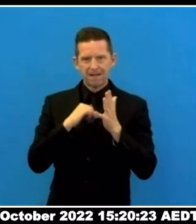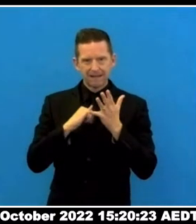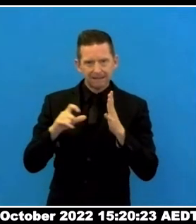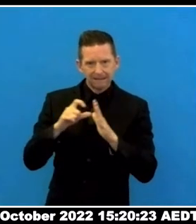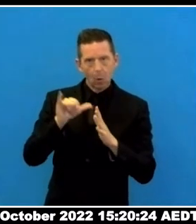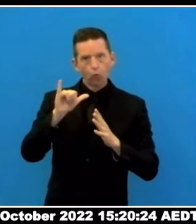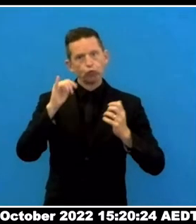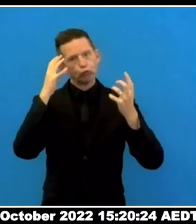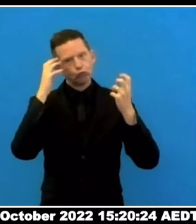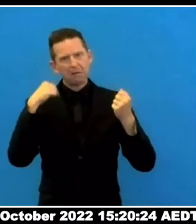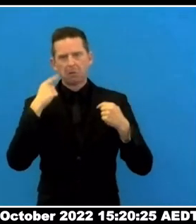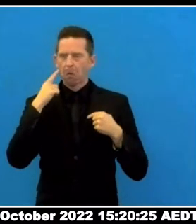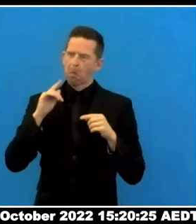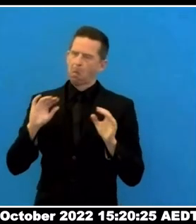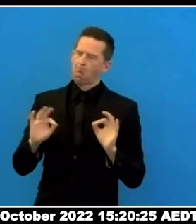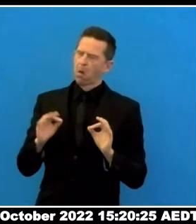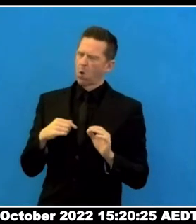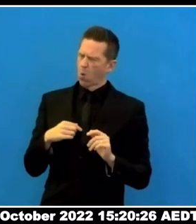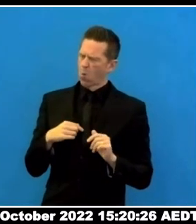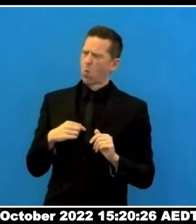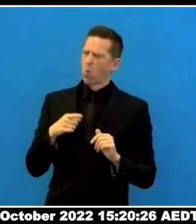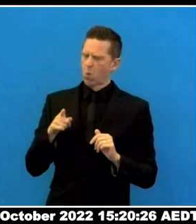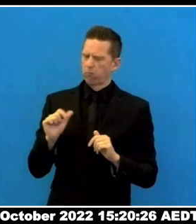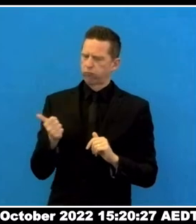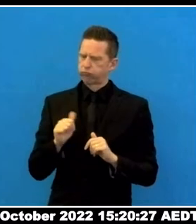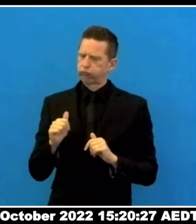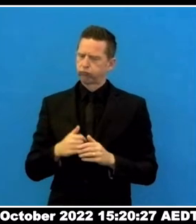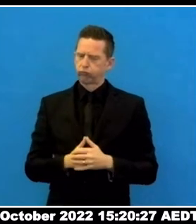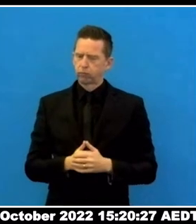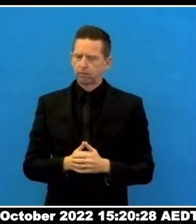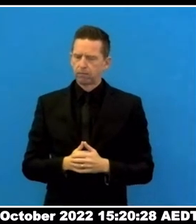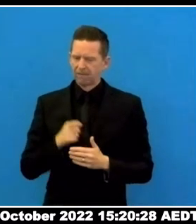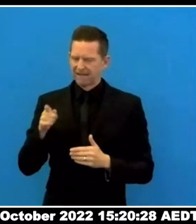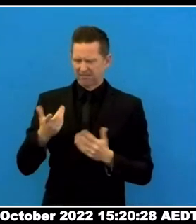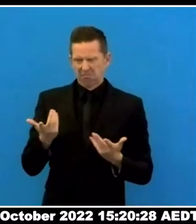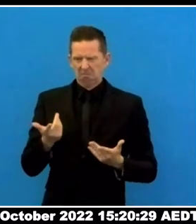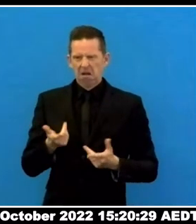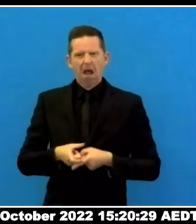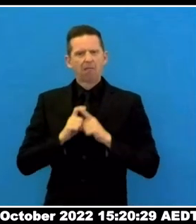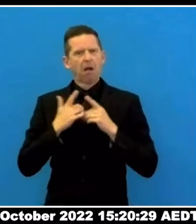I always thought, you know, this is hardship of life. But yes, that's how we struggle.